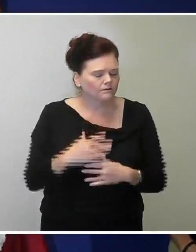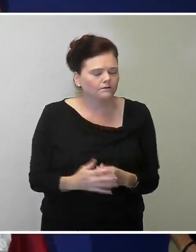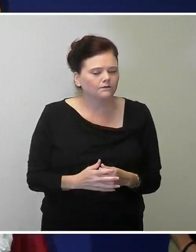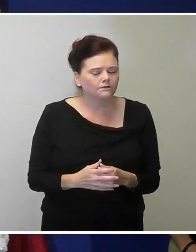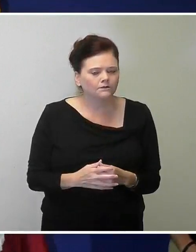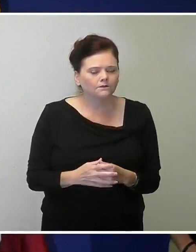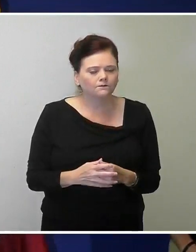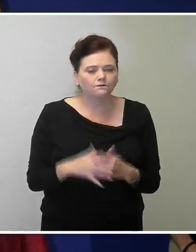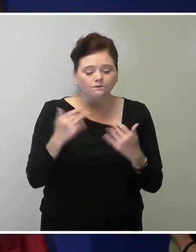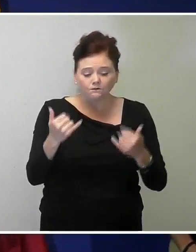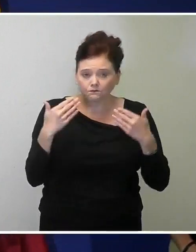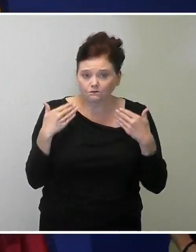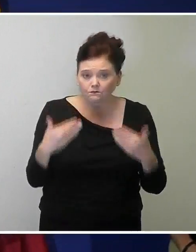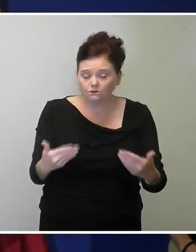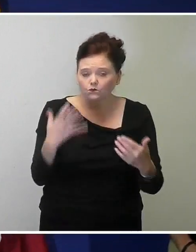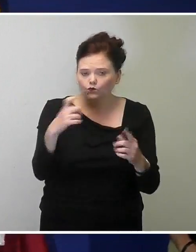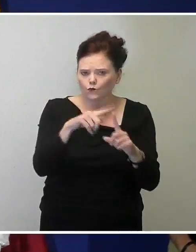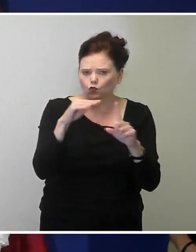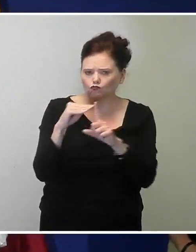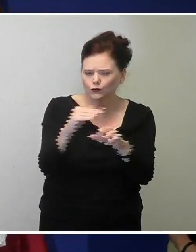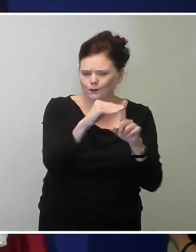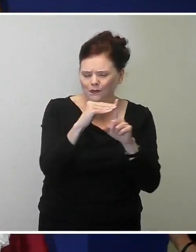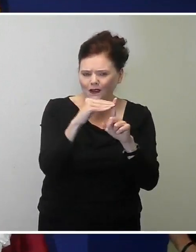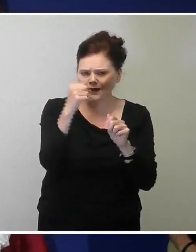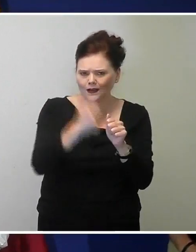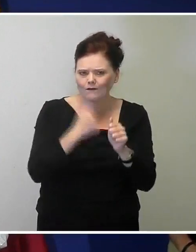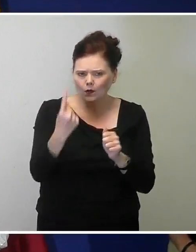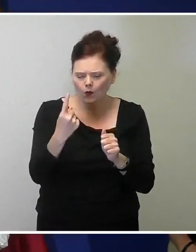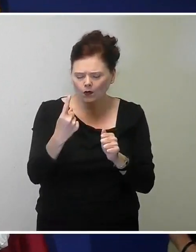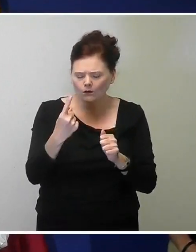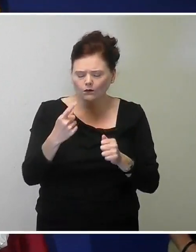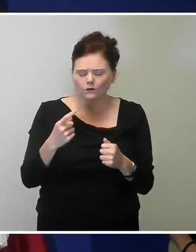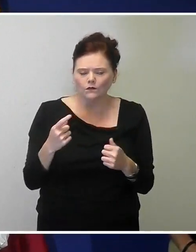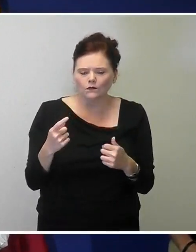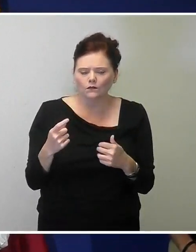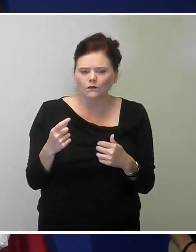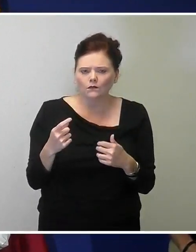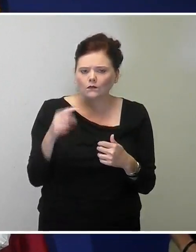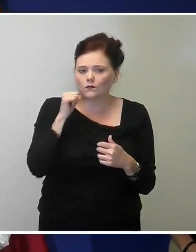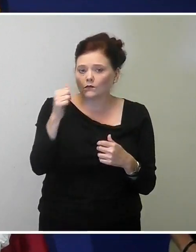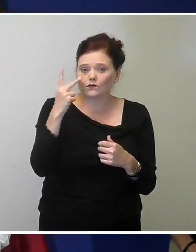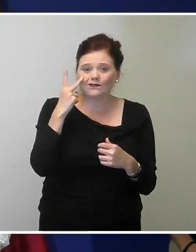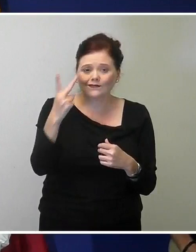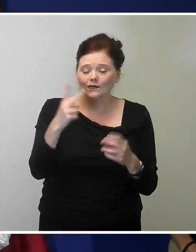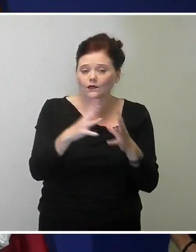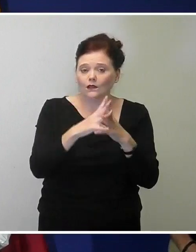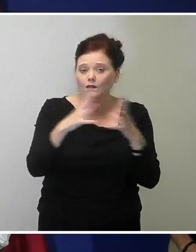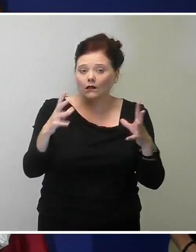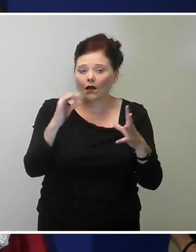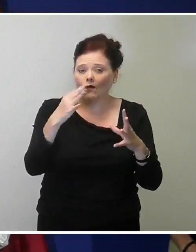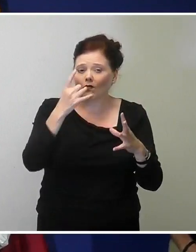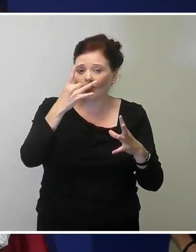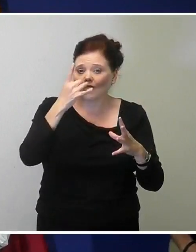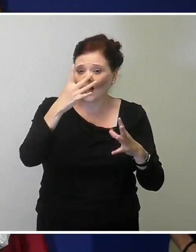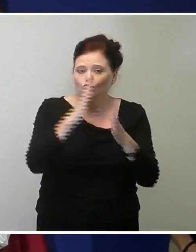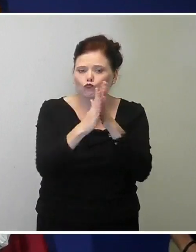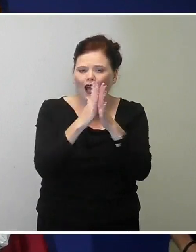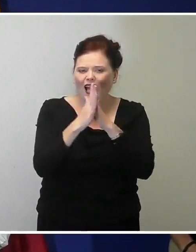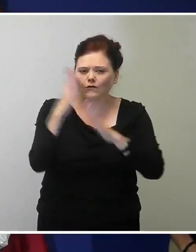FAMILY, PROPERTY AND THEIR NEEDS AND DESERVE A LOT OF APPRECIATION AND THANKS. GOING FORWARD I WOULD LIKE TO